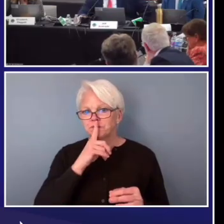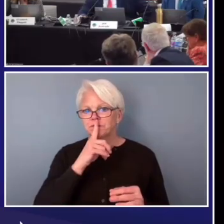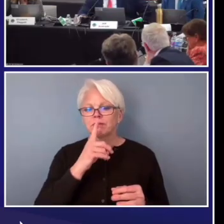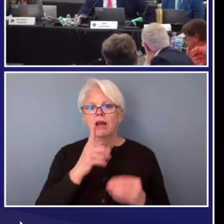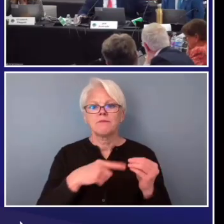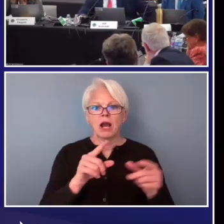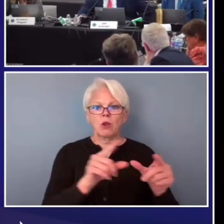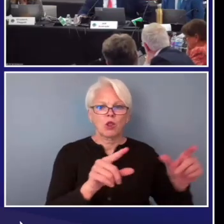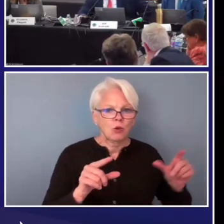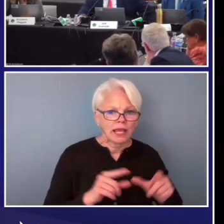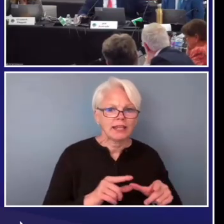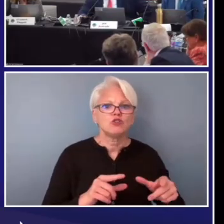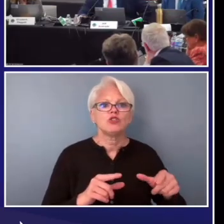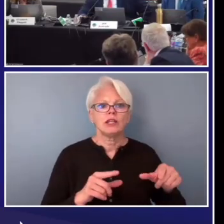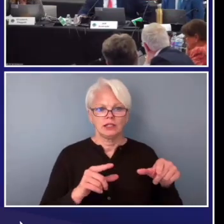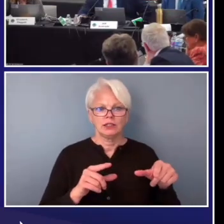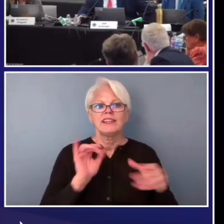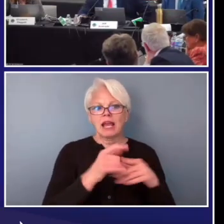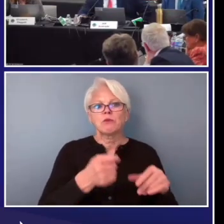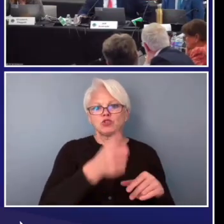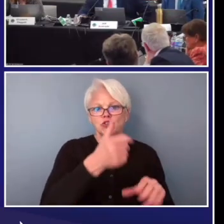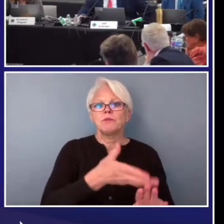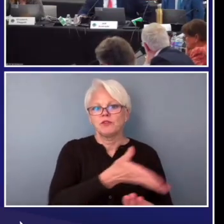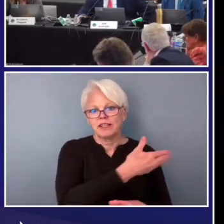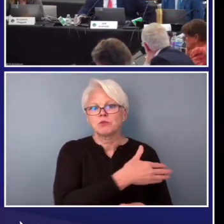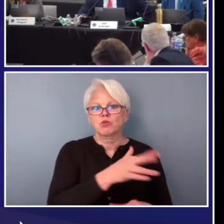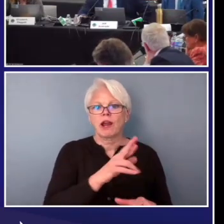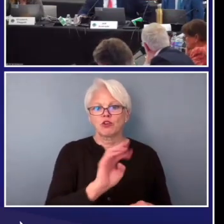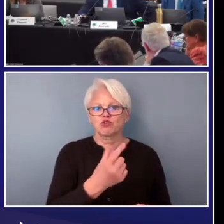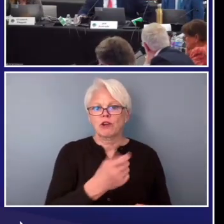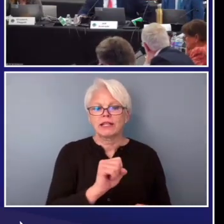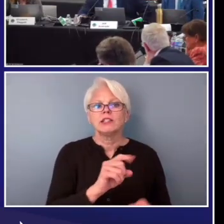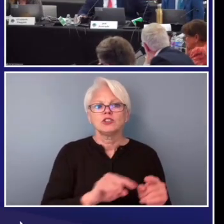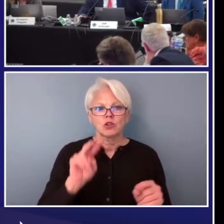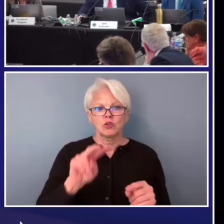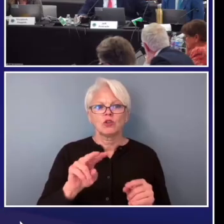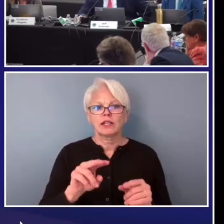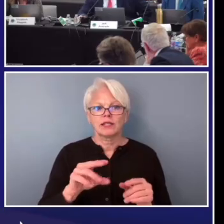um, that was actually removed in the prior regs. So if you go up to the definition in 602.3 of scope of